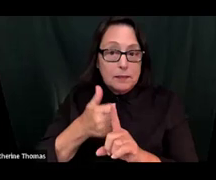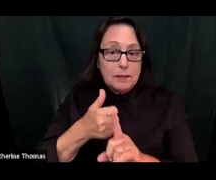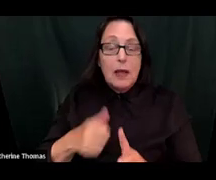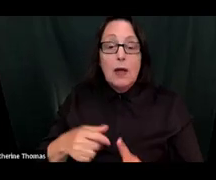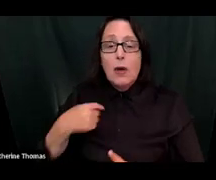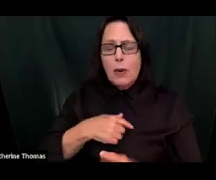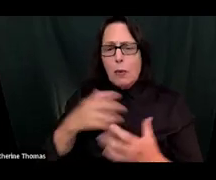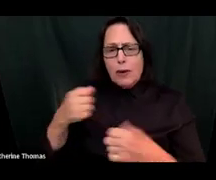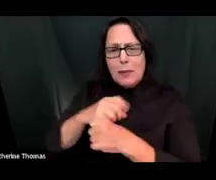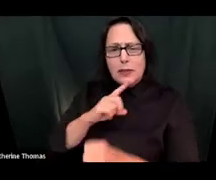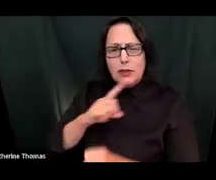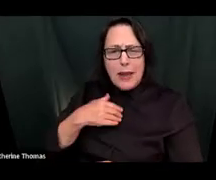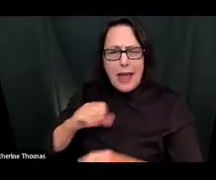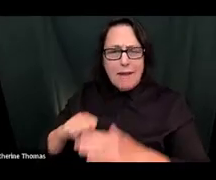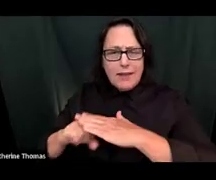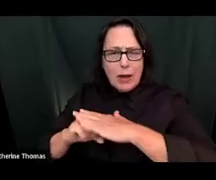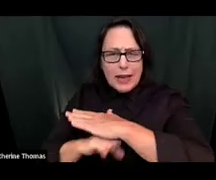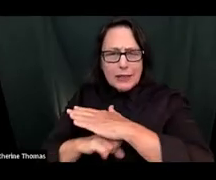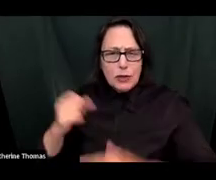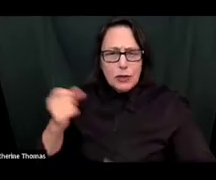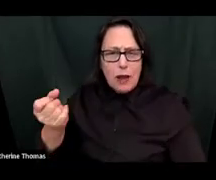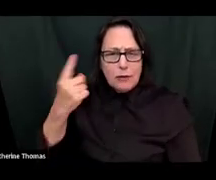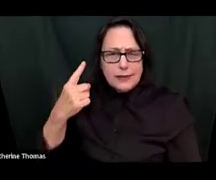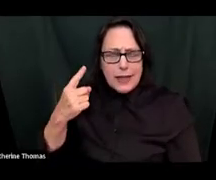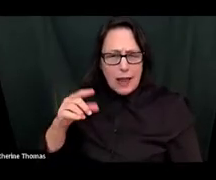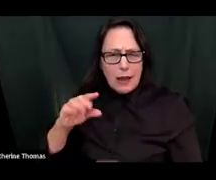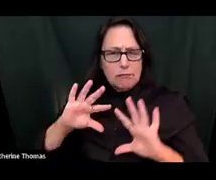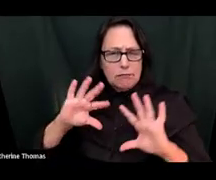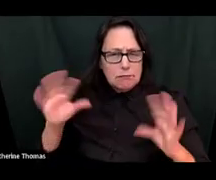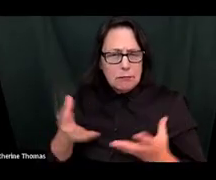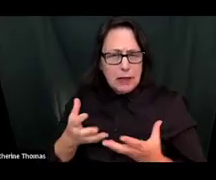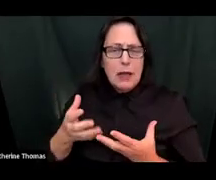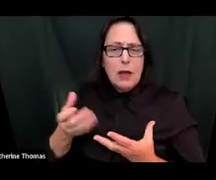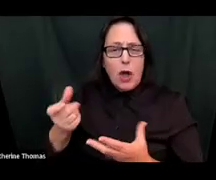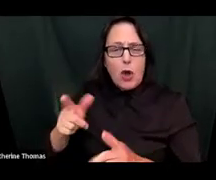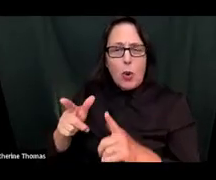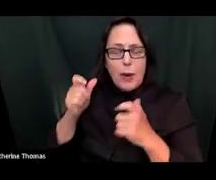some foundational understanding and we want to do a quick overview of Deafblindness.